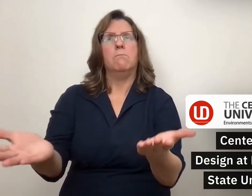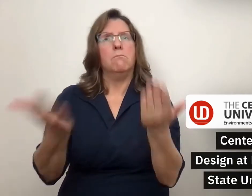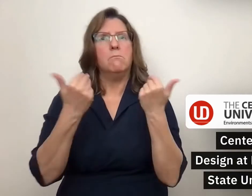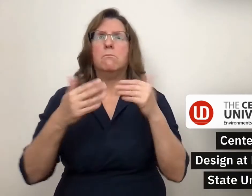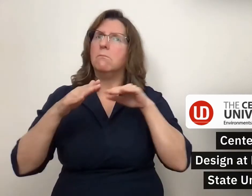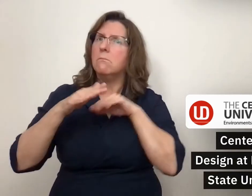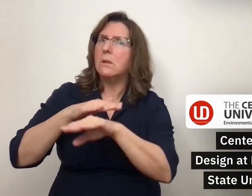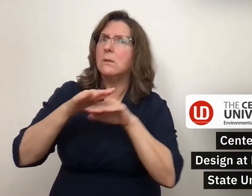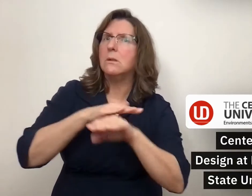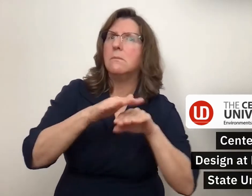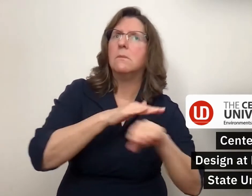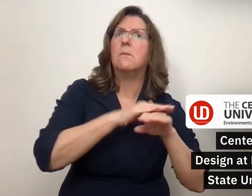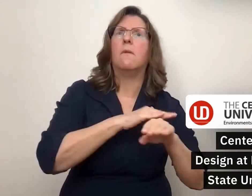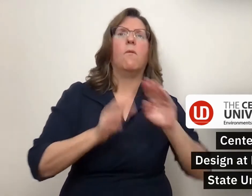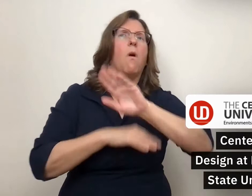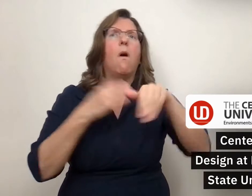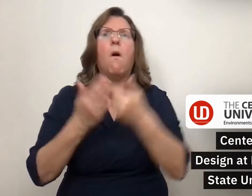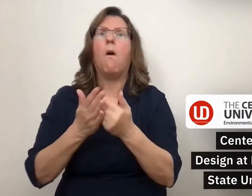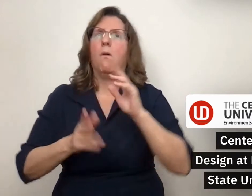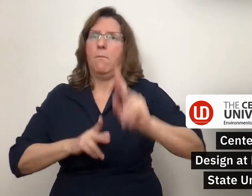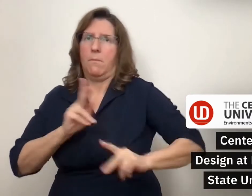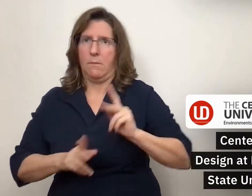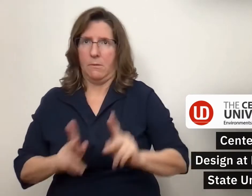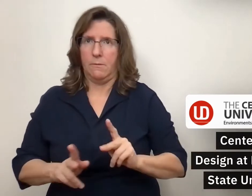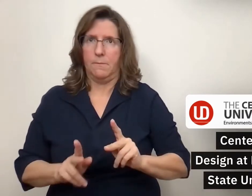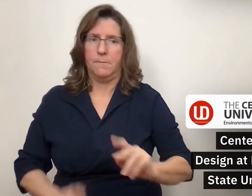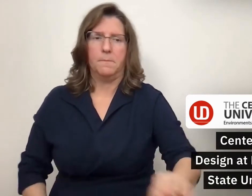whether in the built environment or the manufacturing of products.